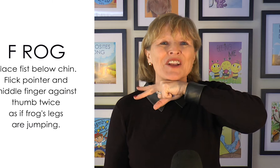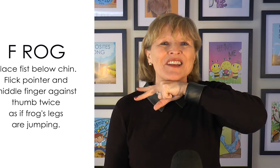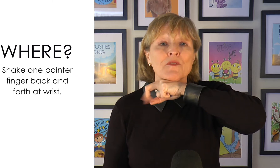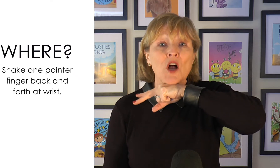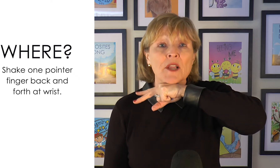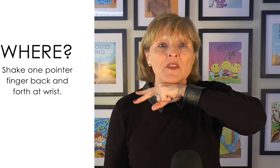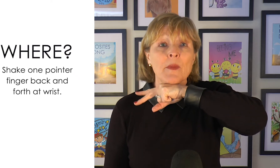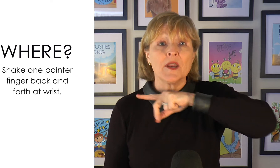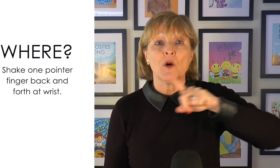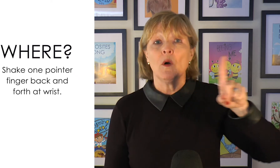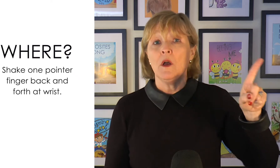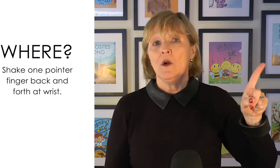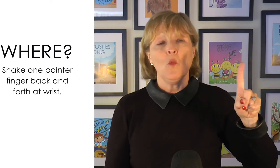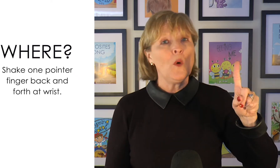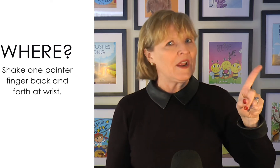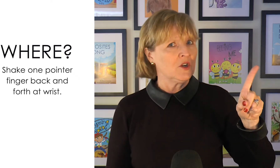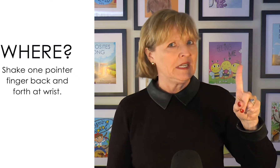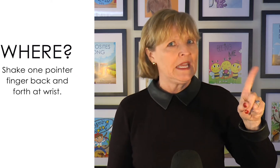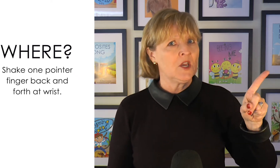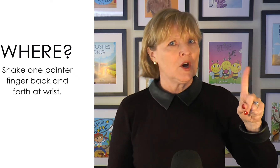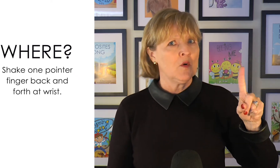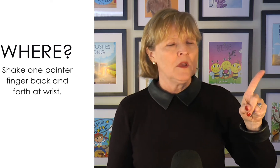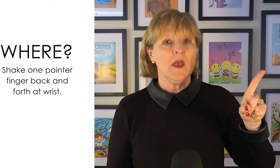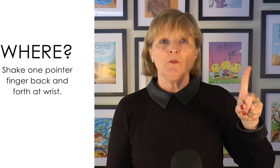"FROG in the meadow, WHERE did he go?"